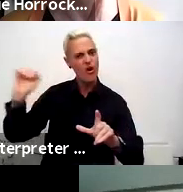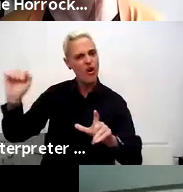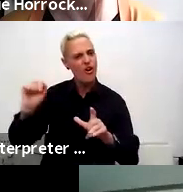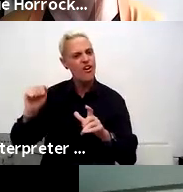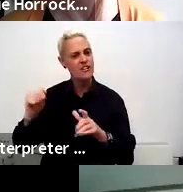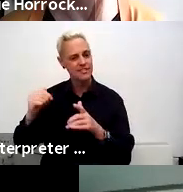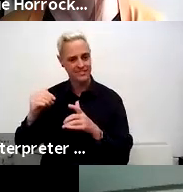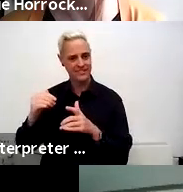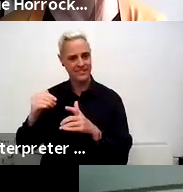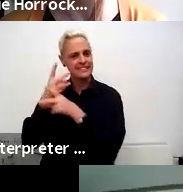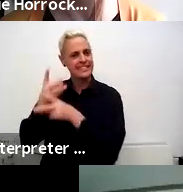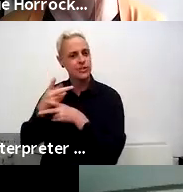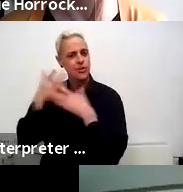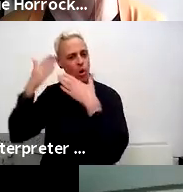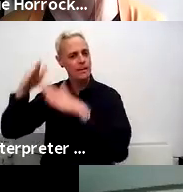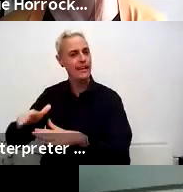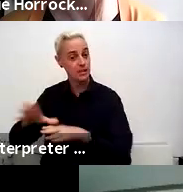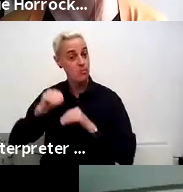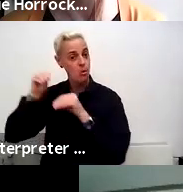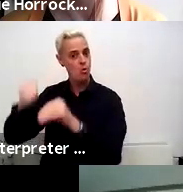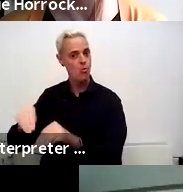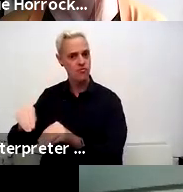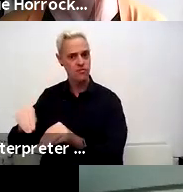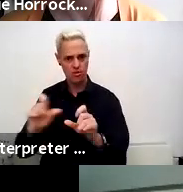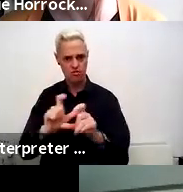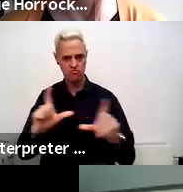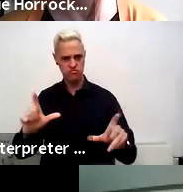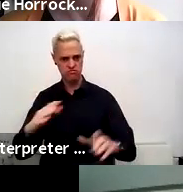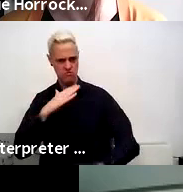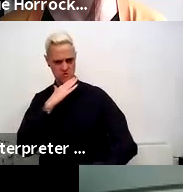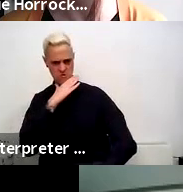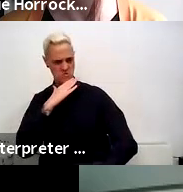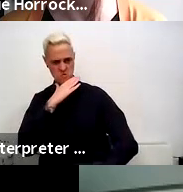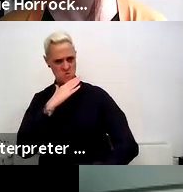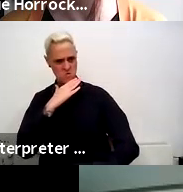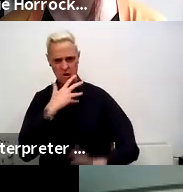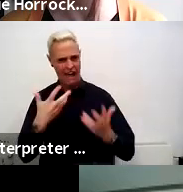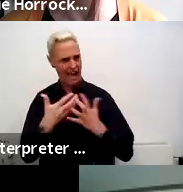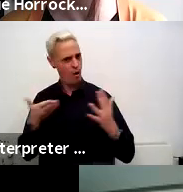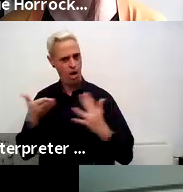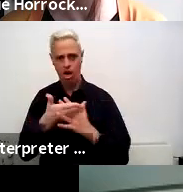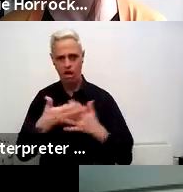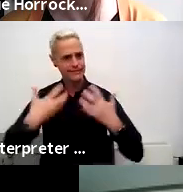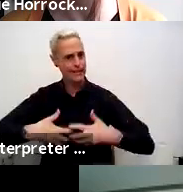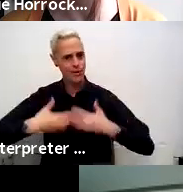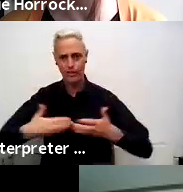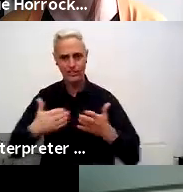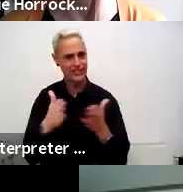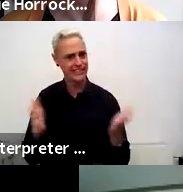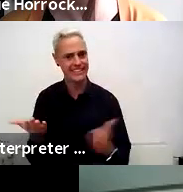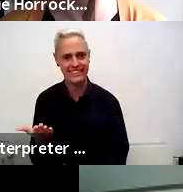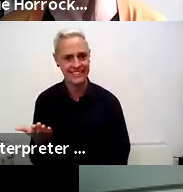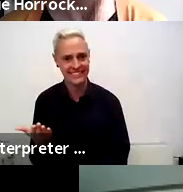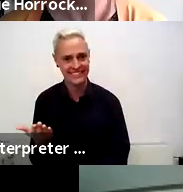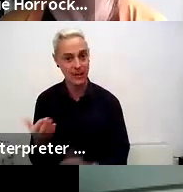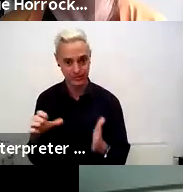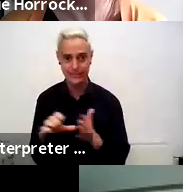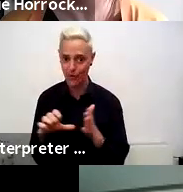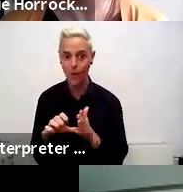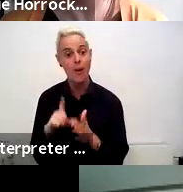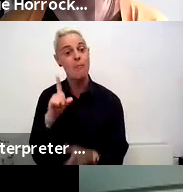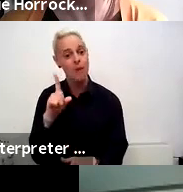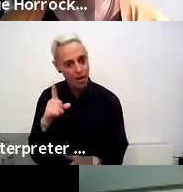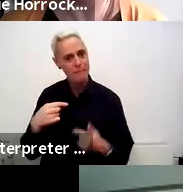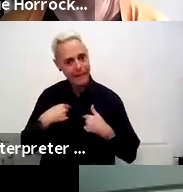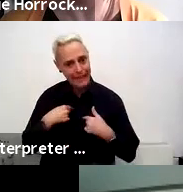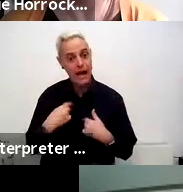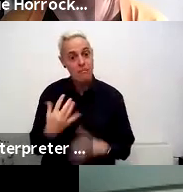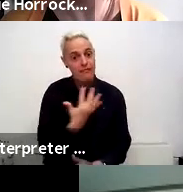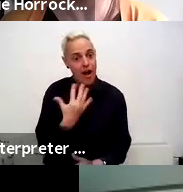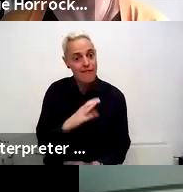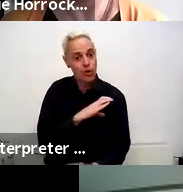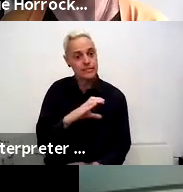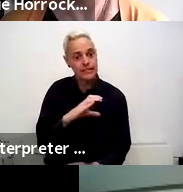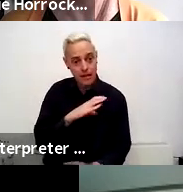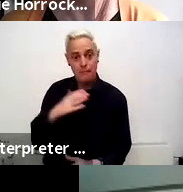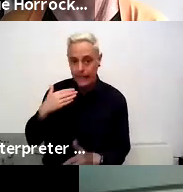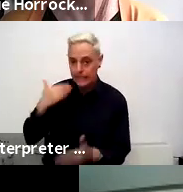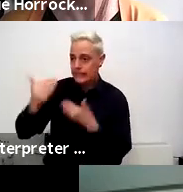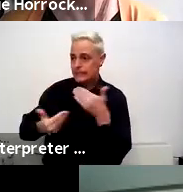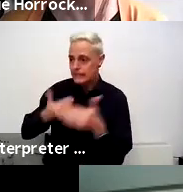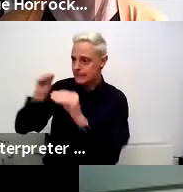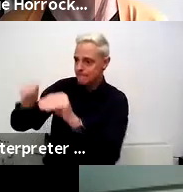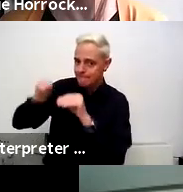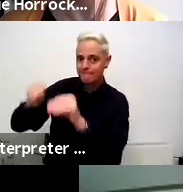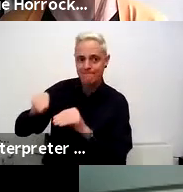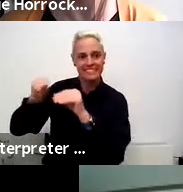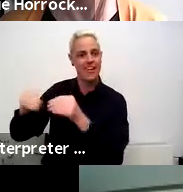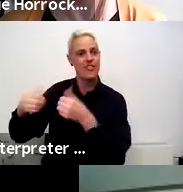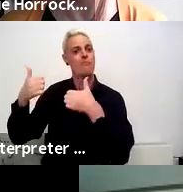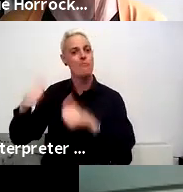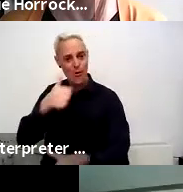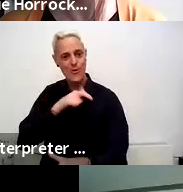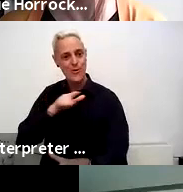accommodation, she moved into shortly before the pandemic was, it was a lot less, but we got there, me and my five cousins managed to sort it out and get her using it properly.